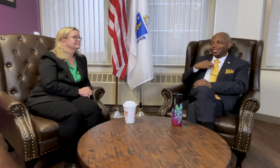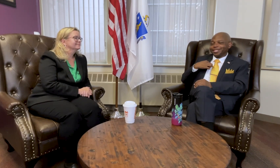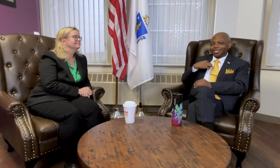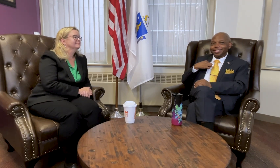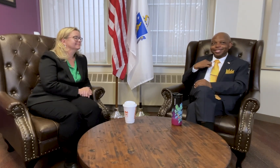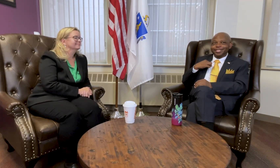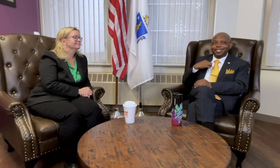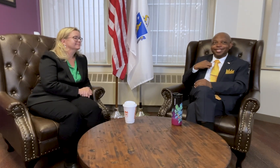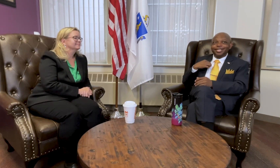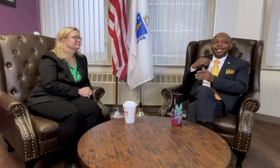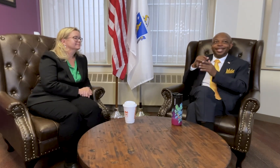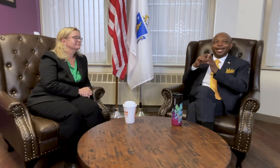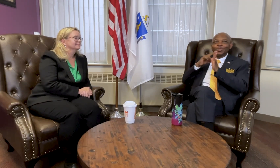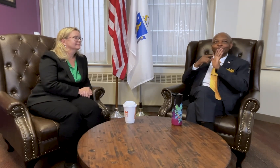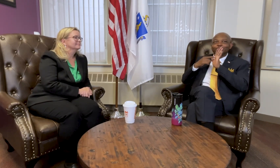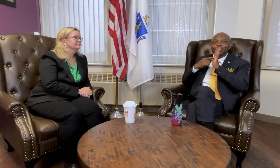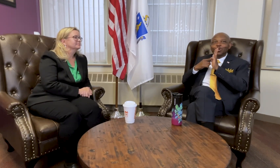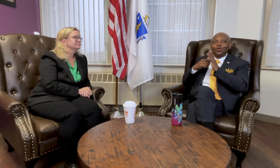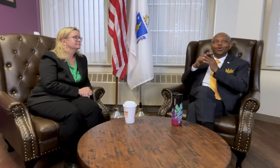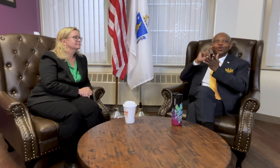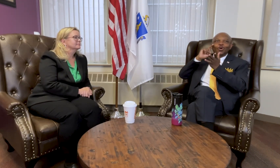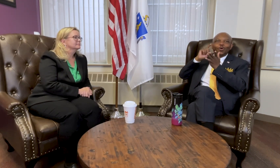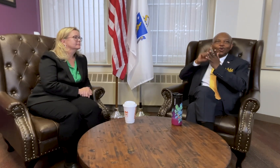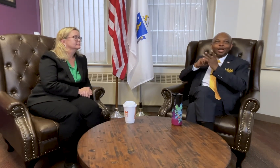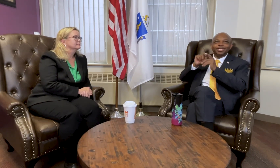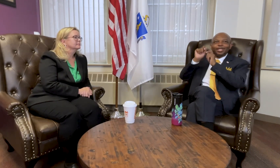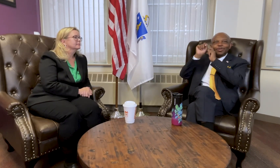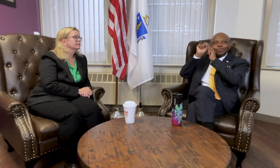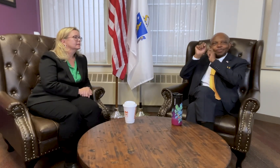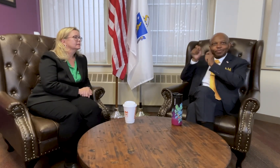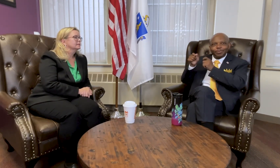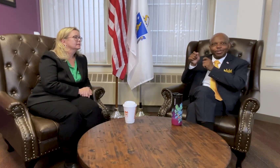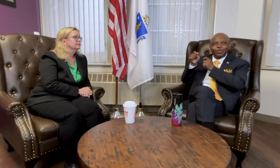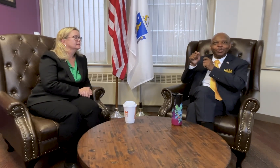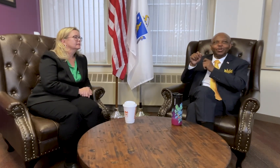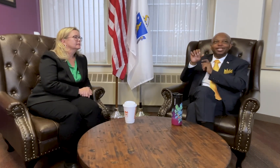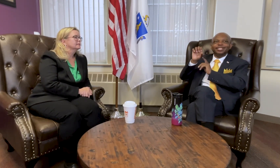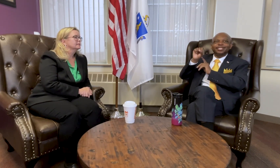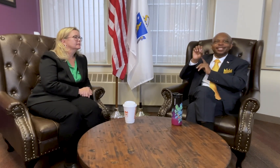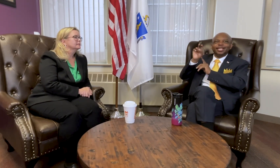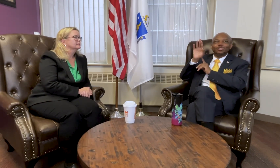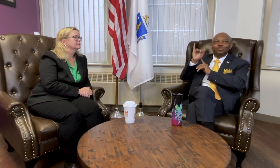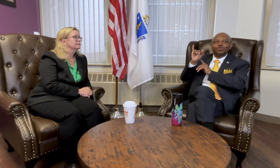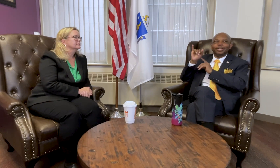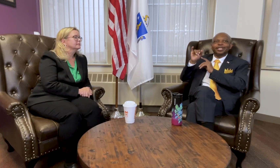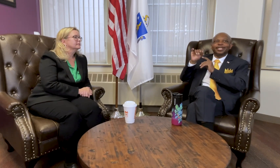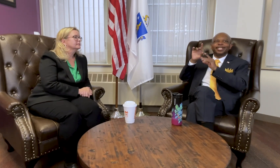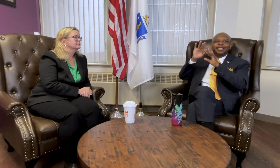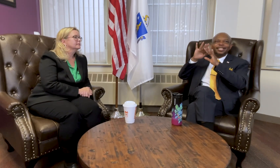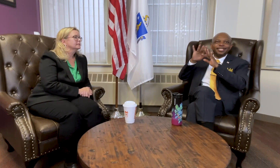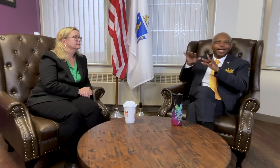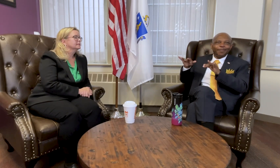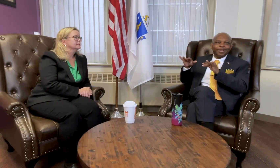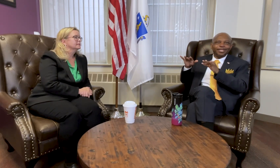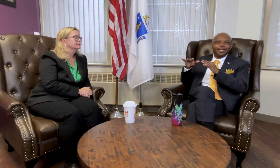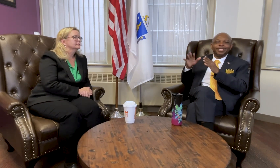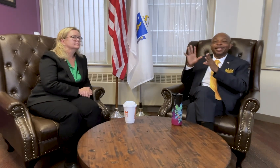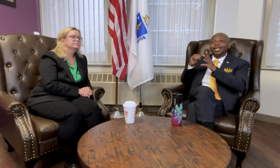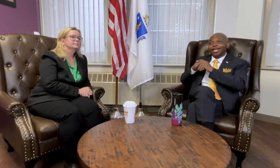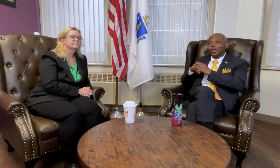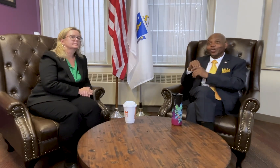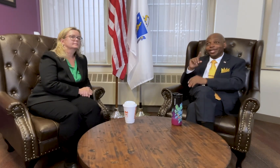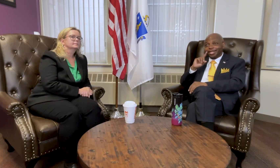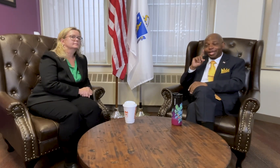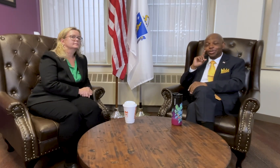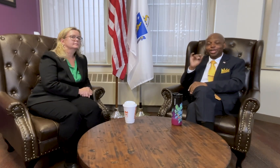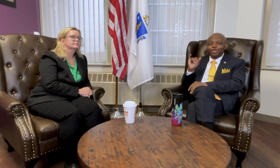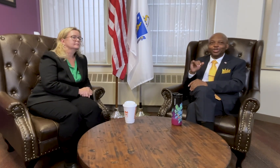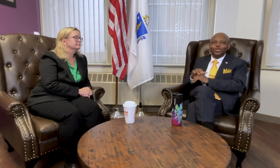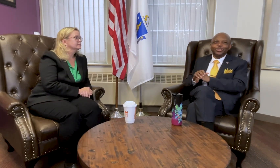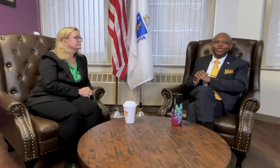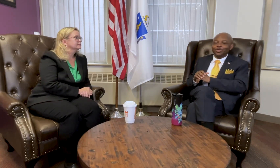green is in honor of individuals with sensory disabilities, which could include deafness.